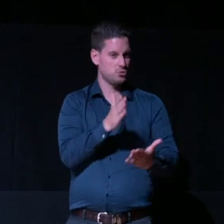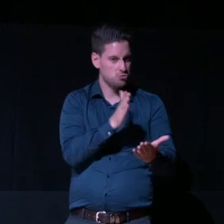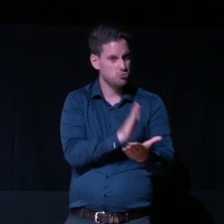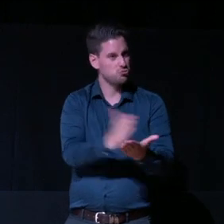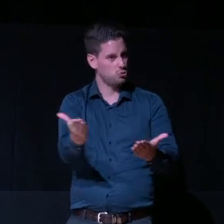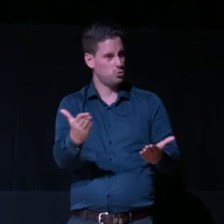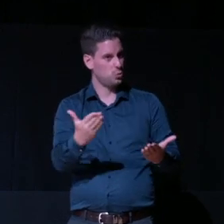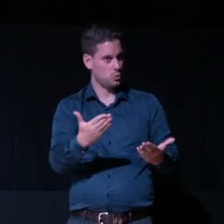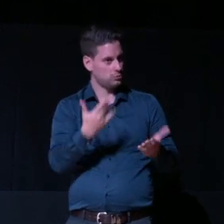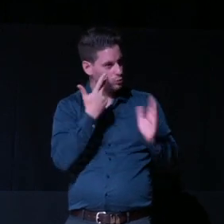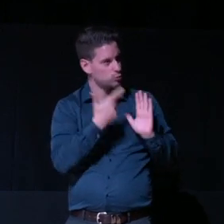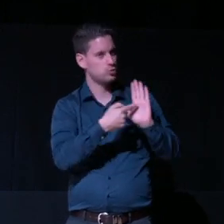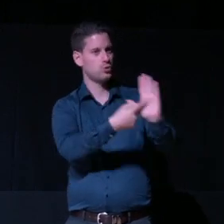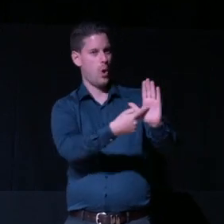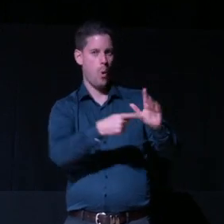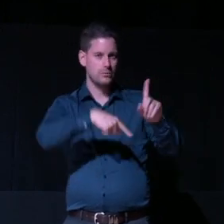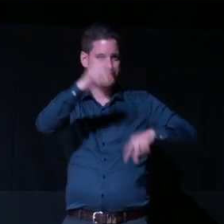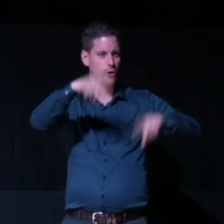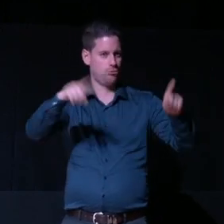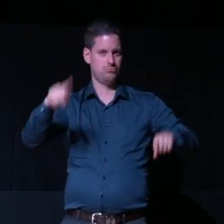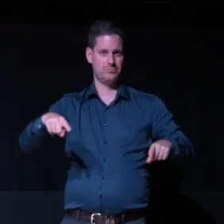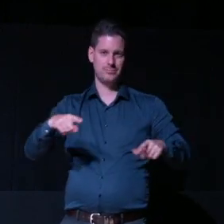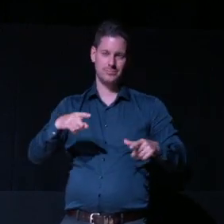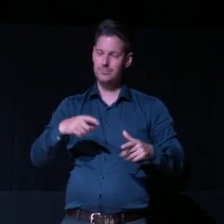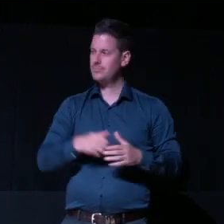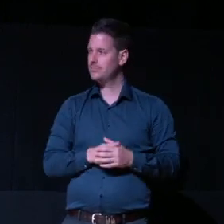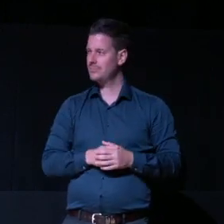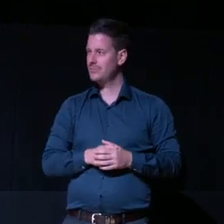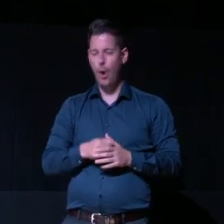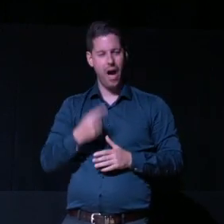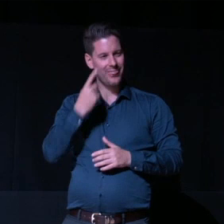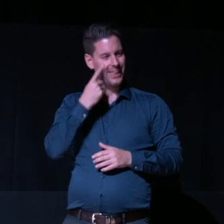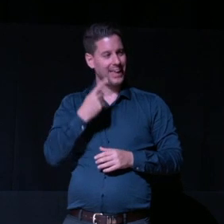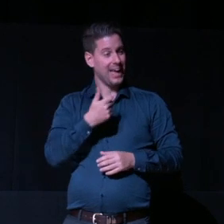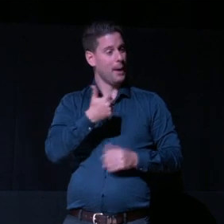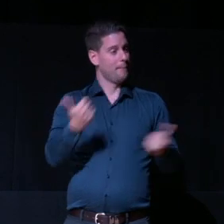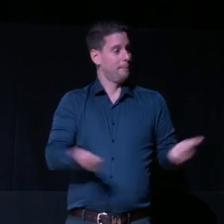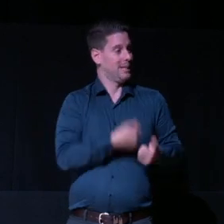being created and so I think it's like there's good with the bad and it's I